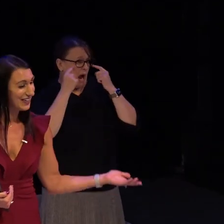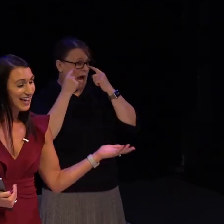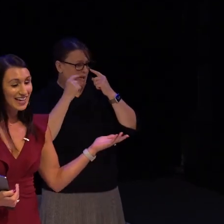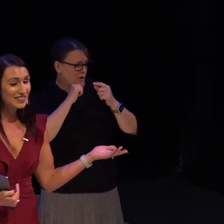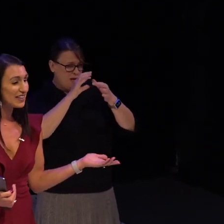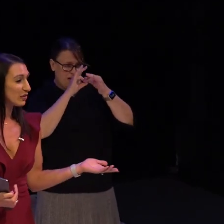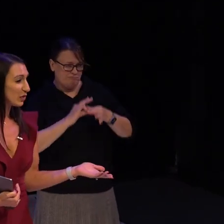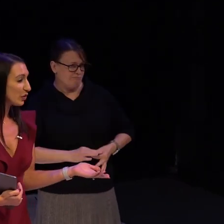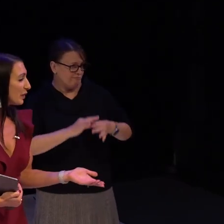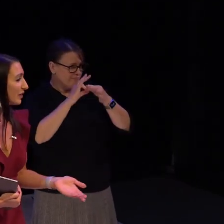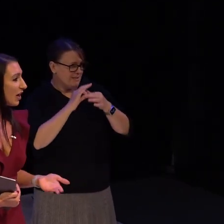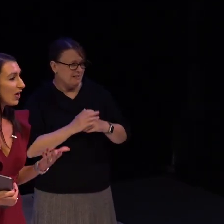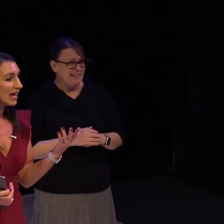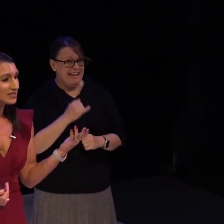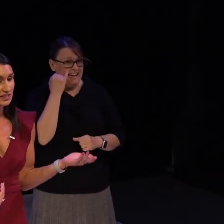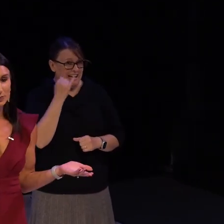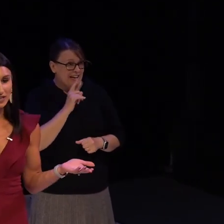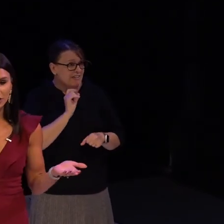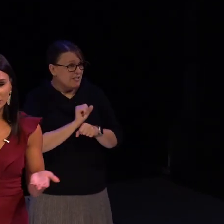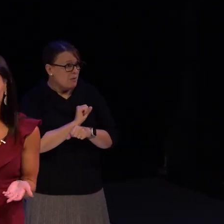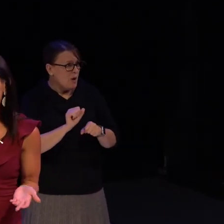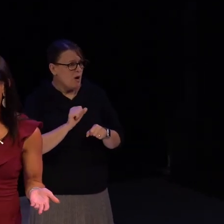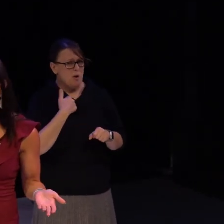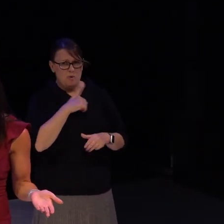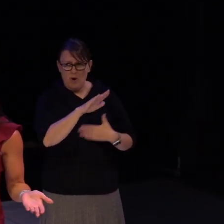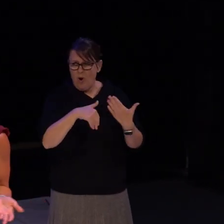If they were, we would all have six packs just from blinking.